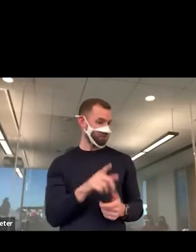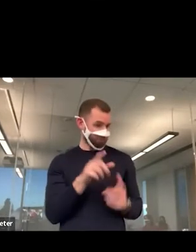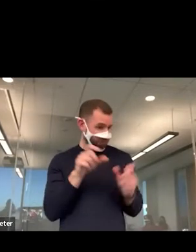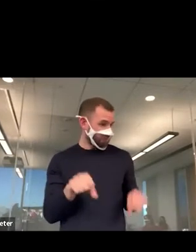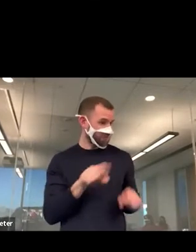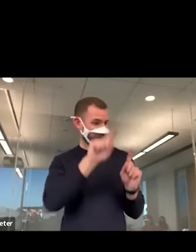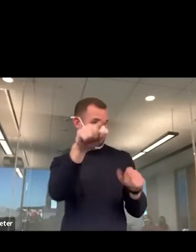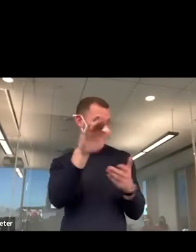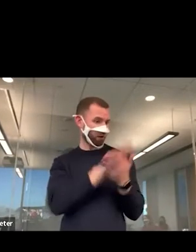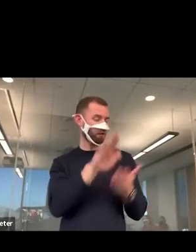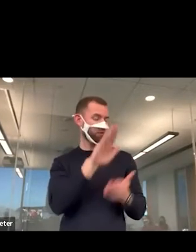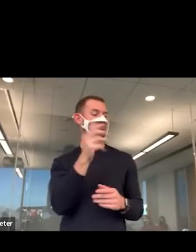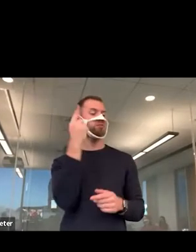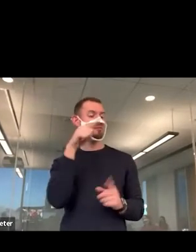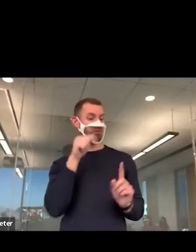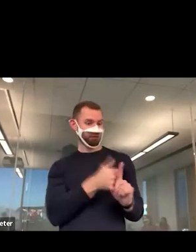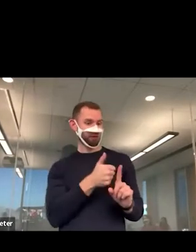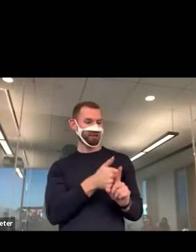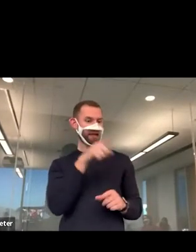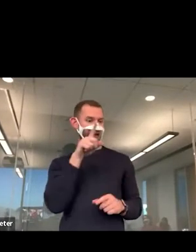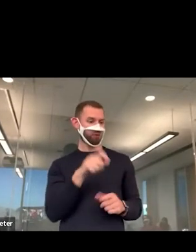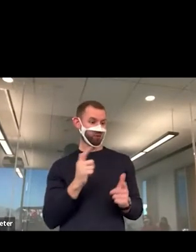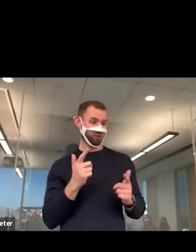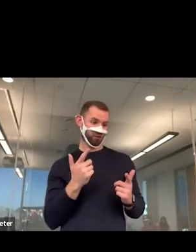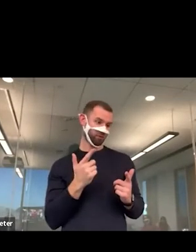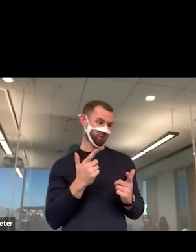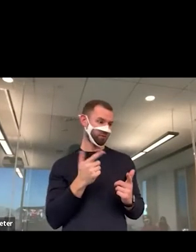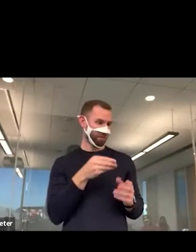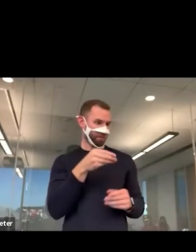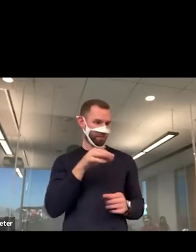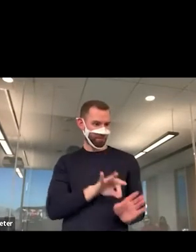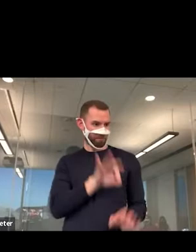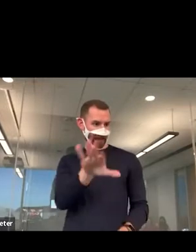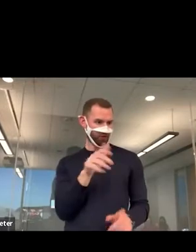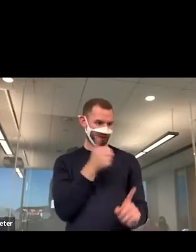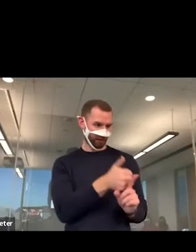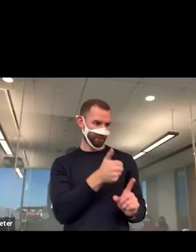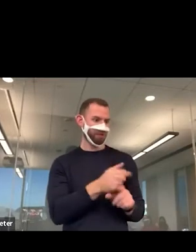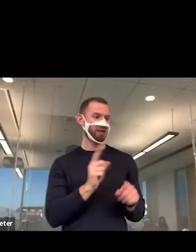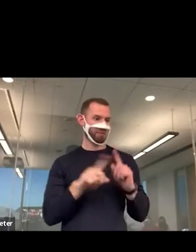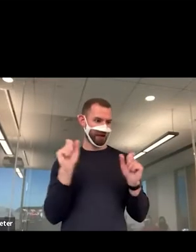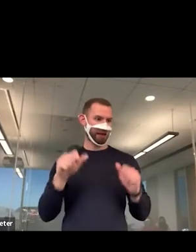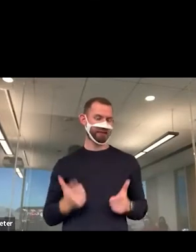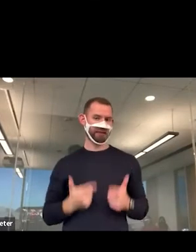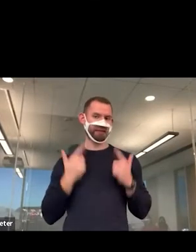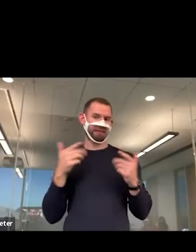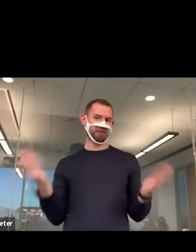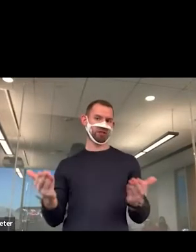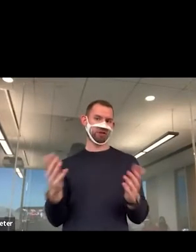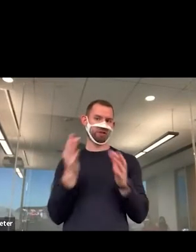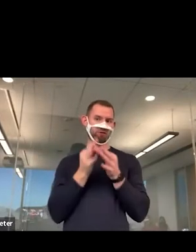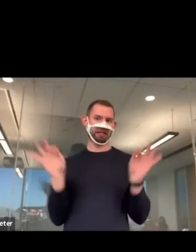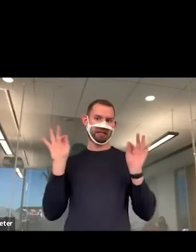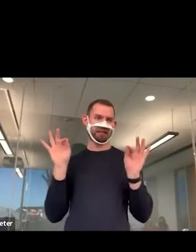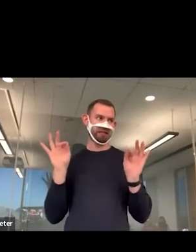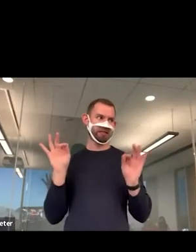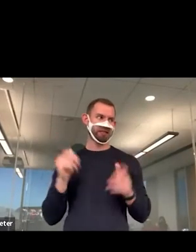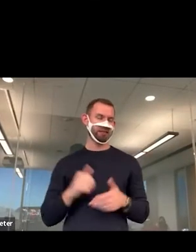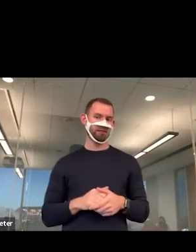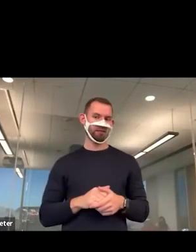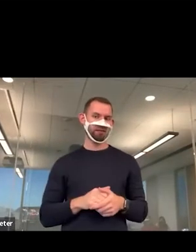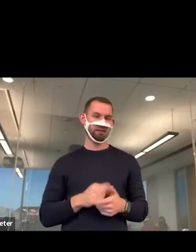pay for it and you can live here for free in our house so that was the deal so having trouble yeah